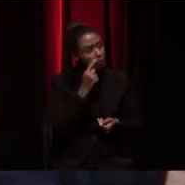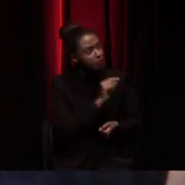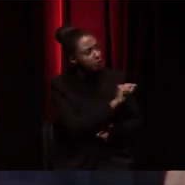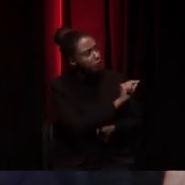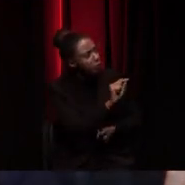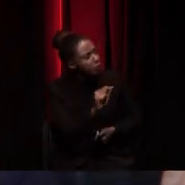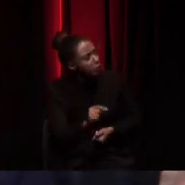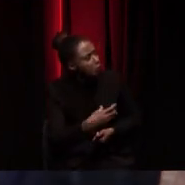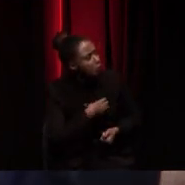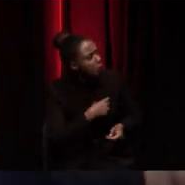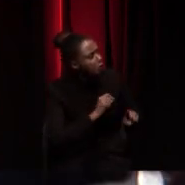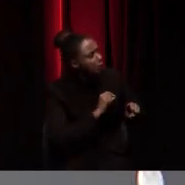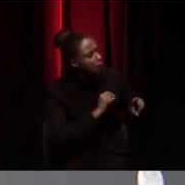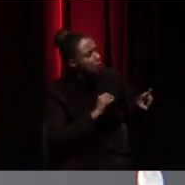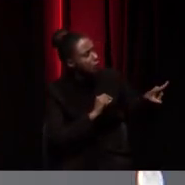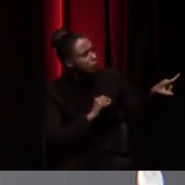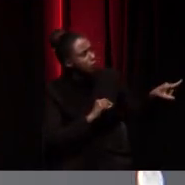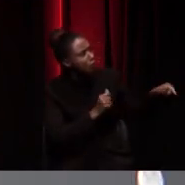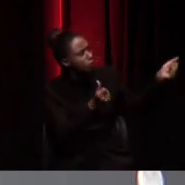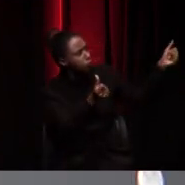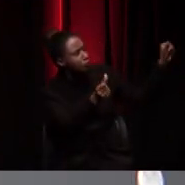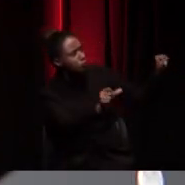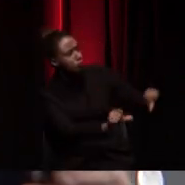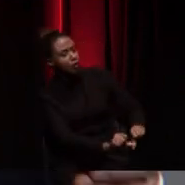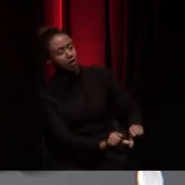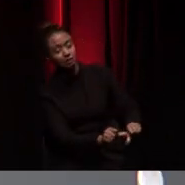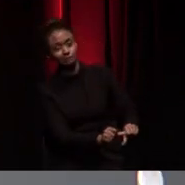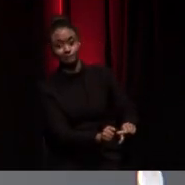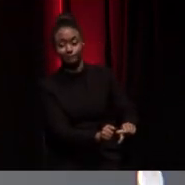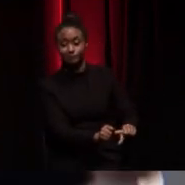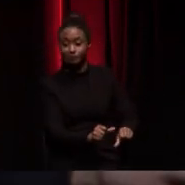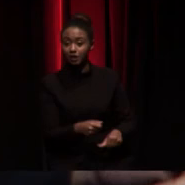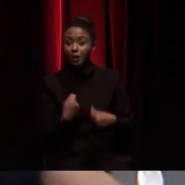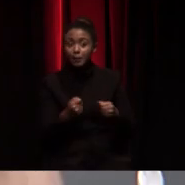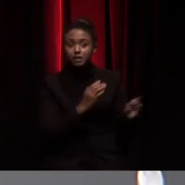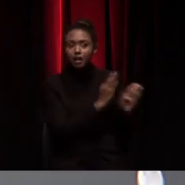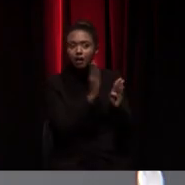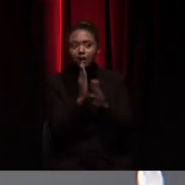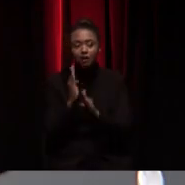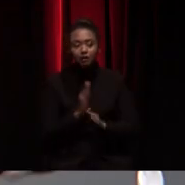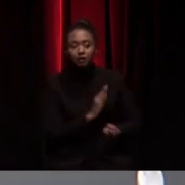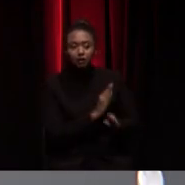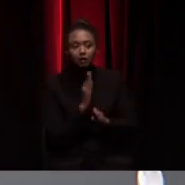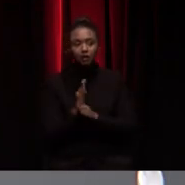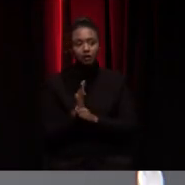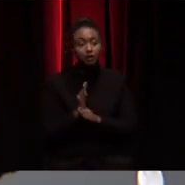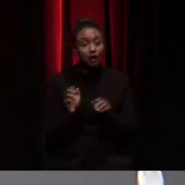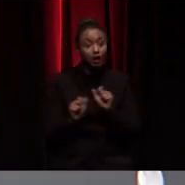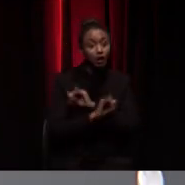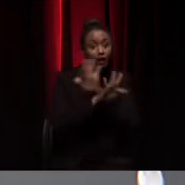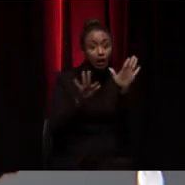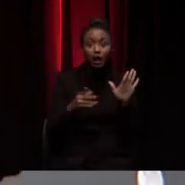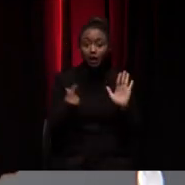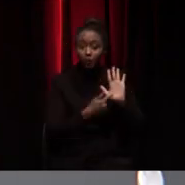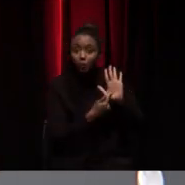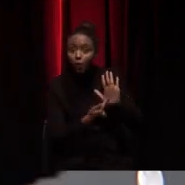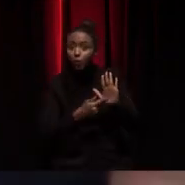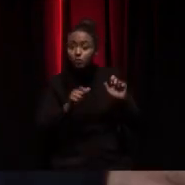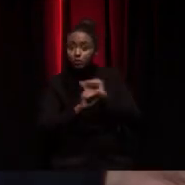So it’s not about the position we take, but to identify what it is, make it very clear, do what is right, be transparent.